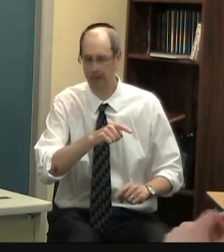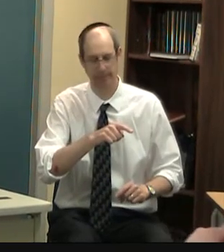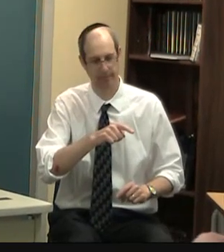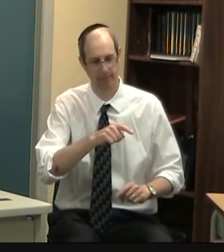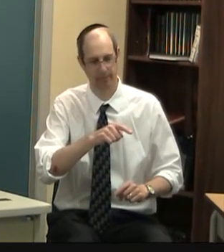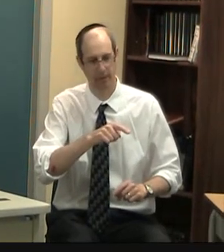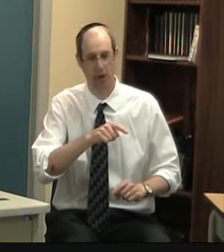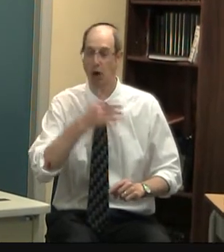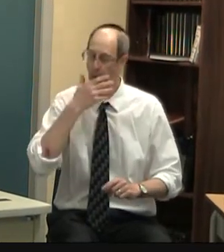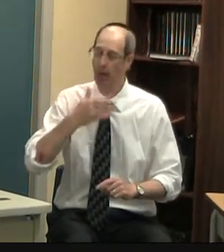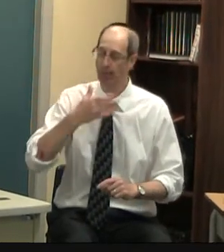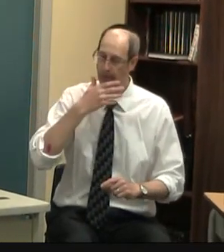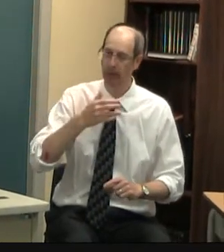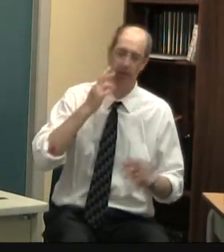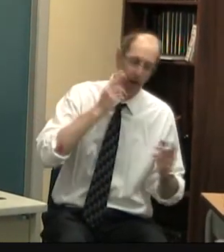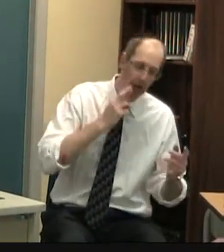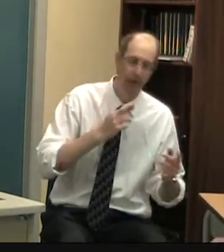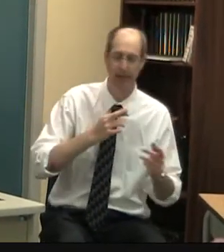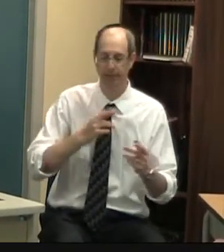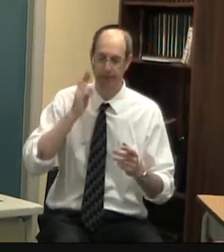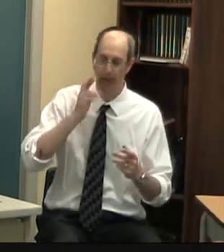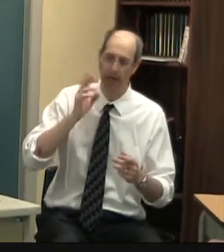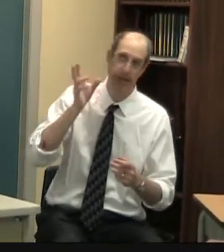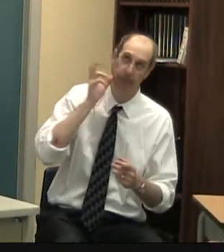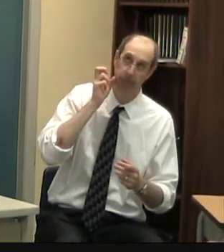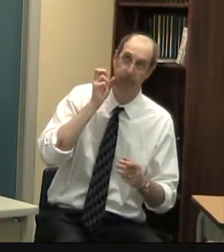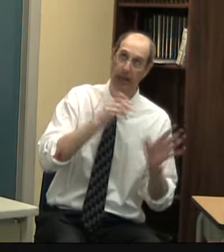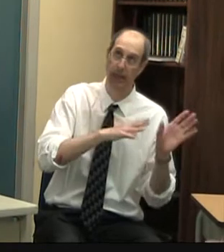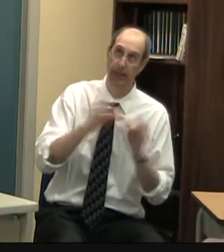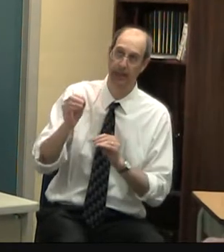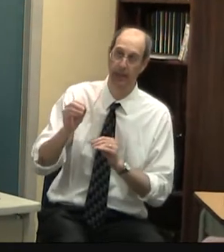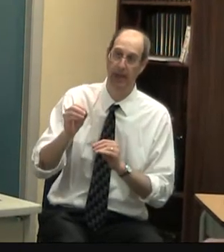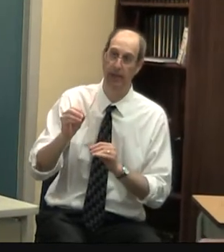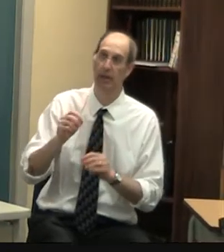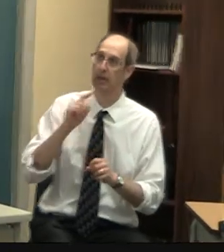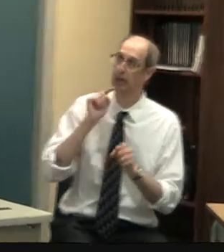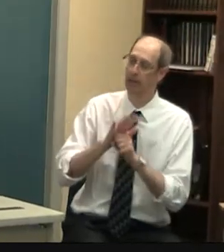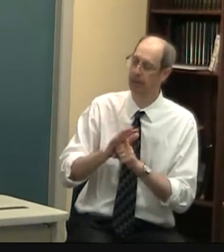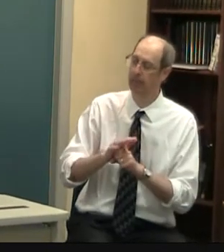Don't have a sir ever because it's a cussin he listens he leaves the revenues commits himself you know i'm gonna take this rule